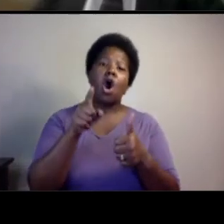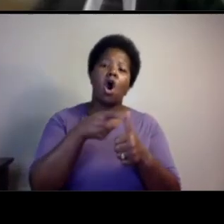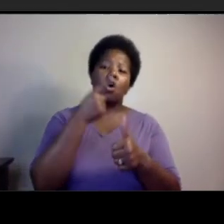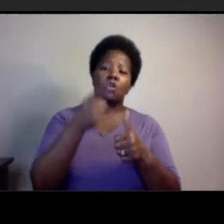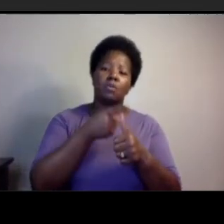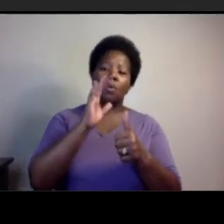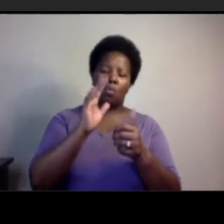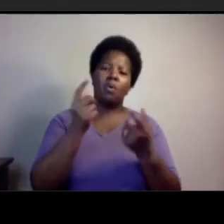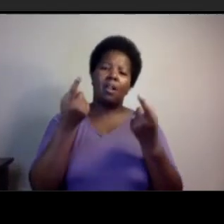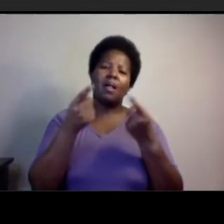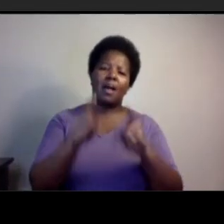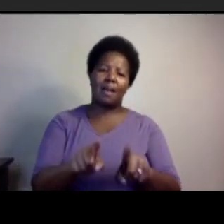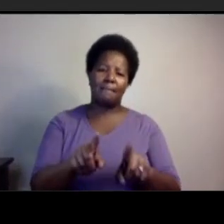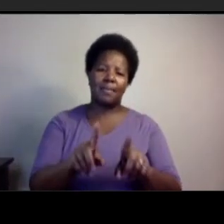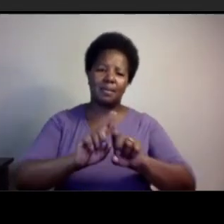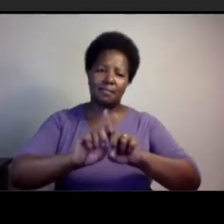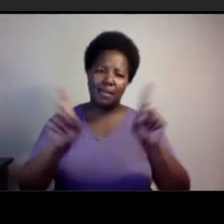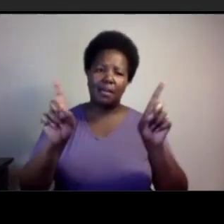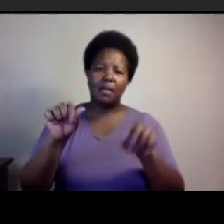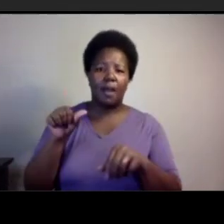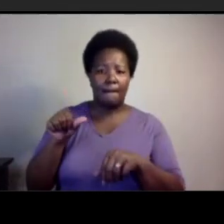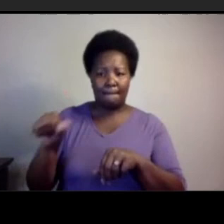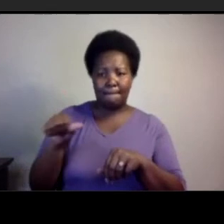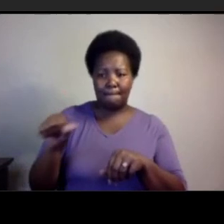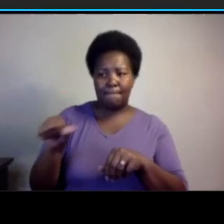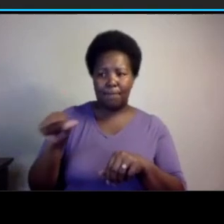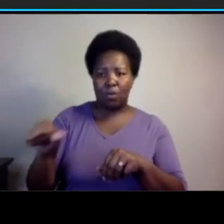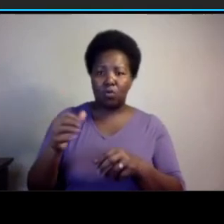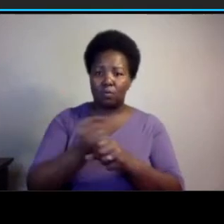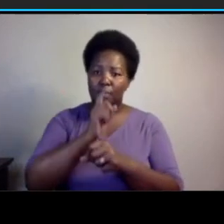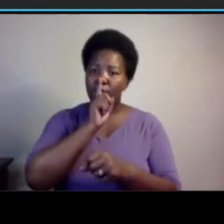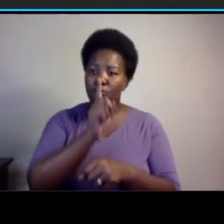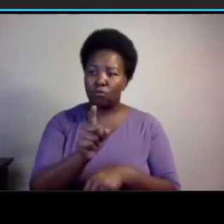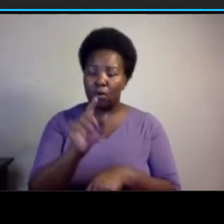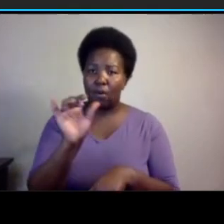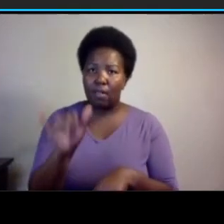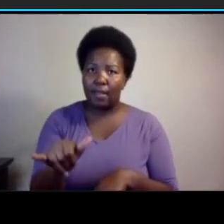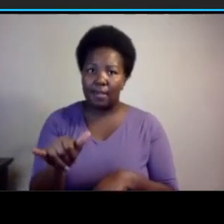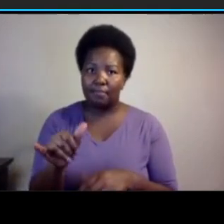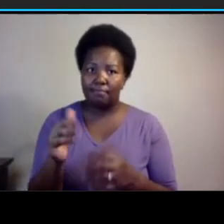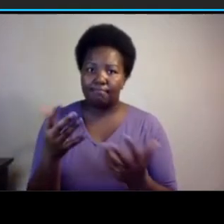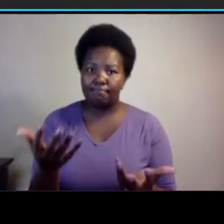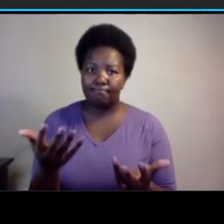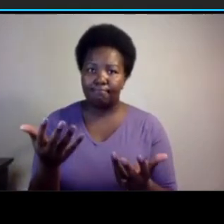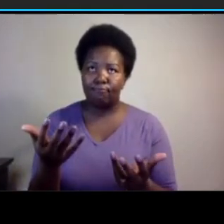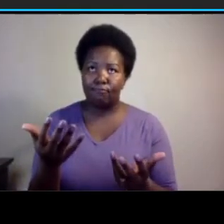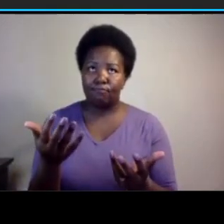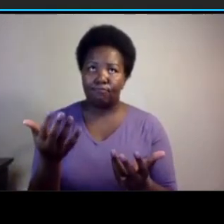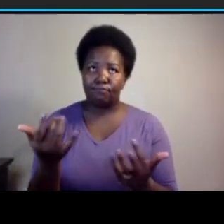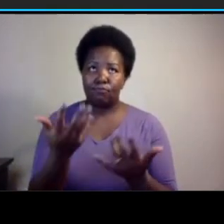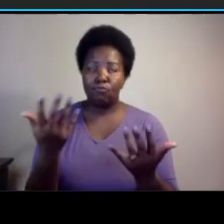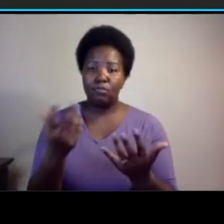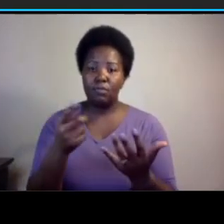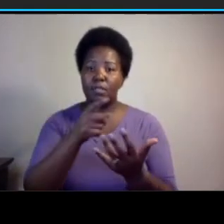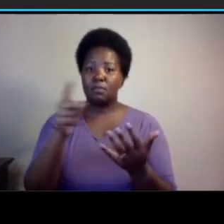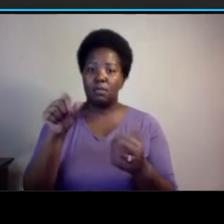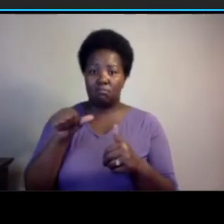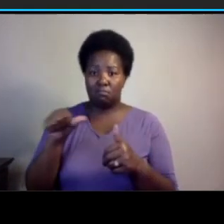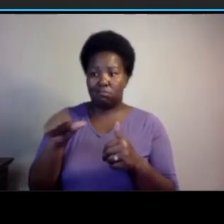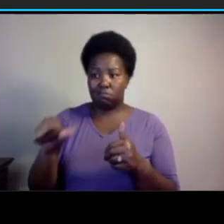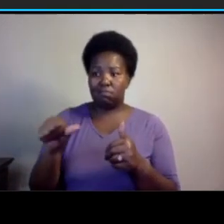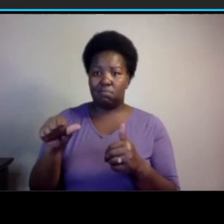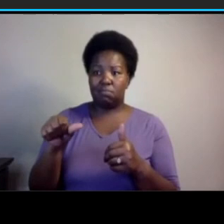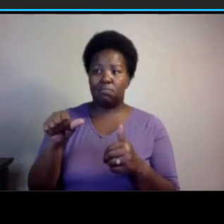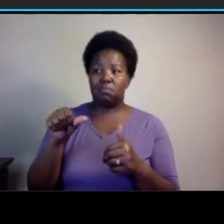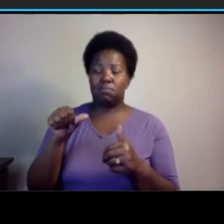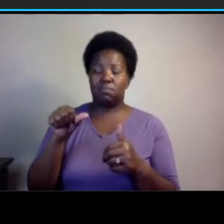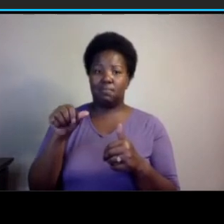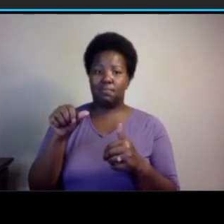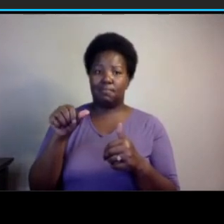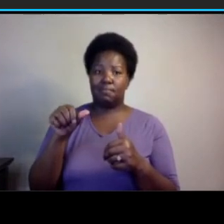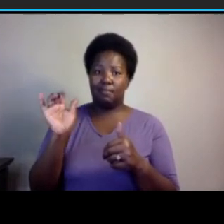button you know to make sure uh that uh again that the push button has uh uh i guess